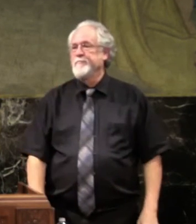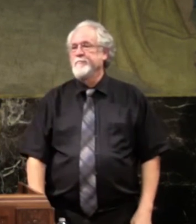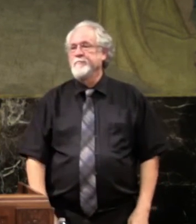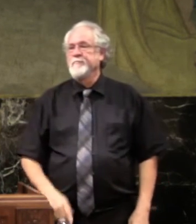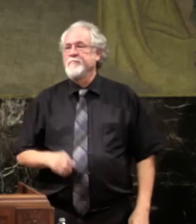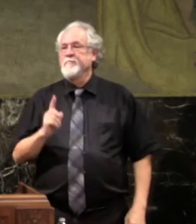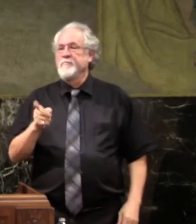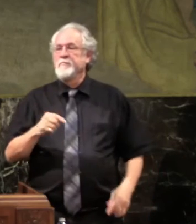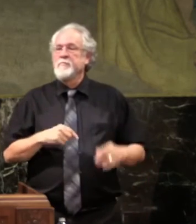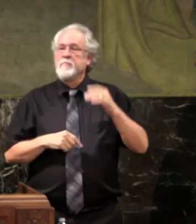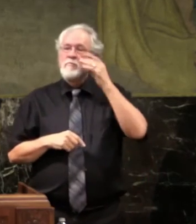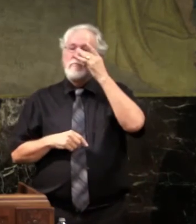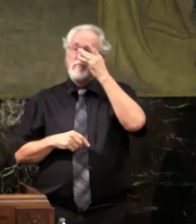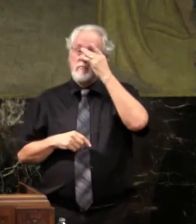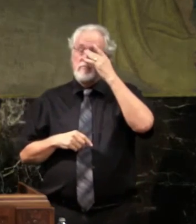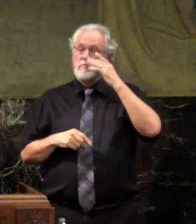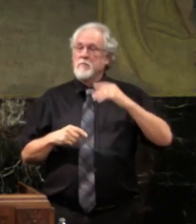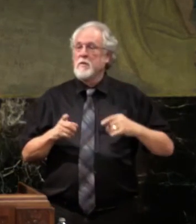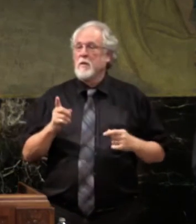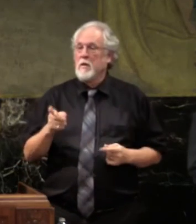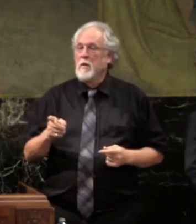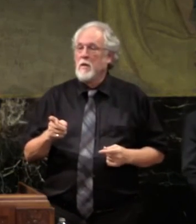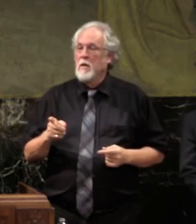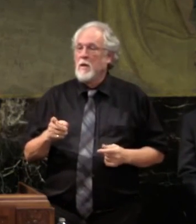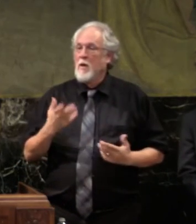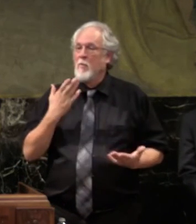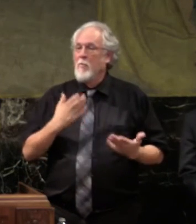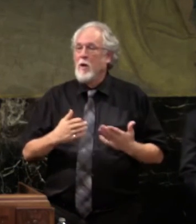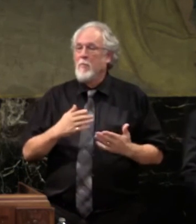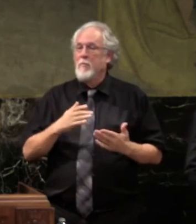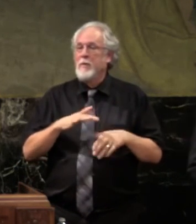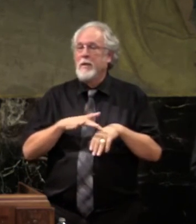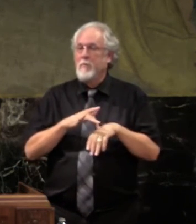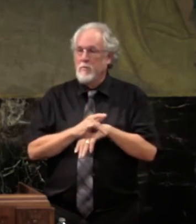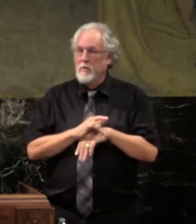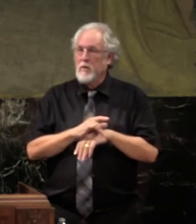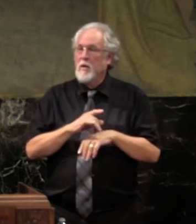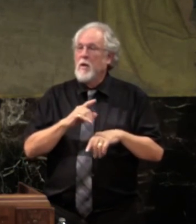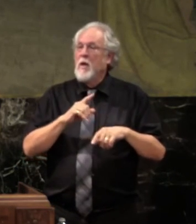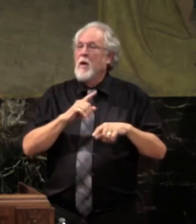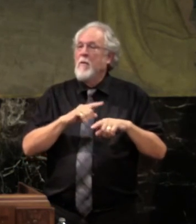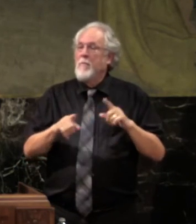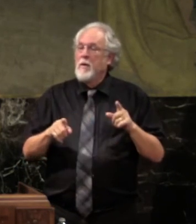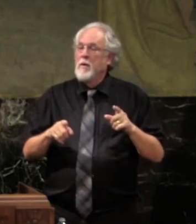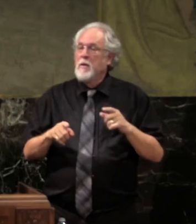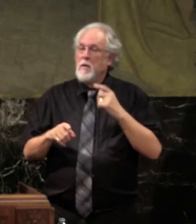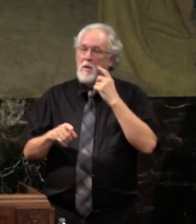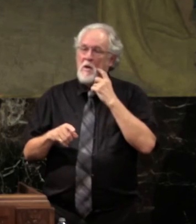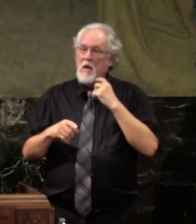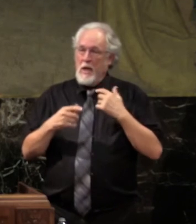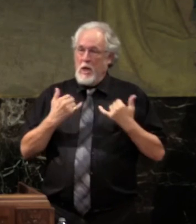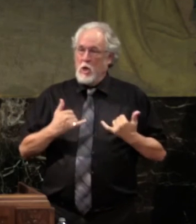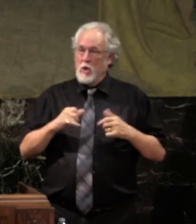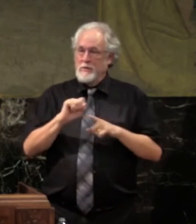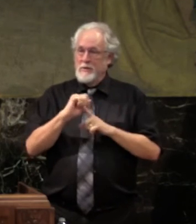yes